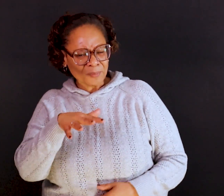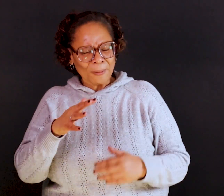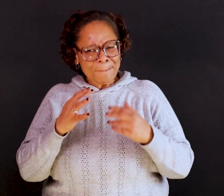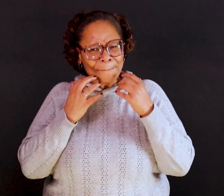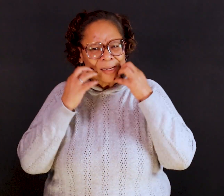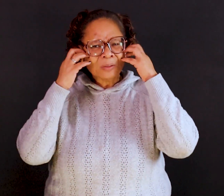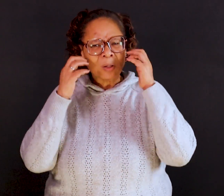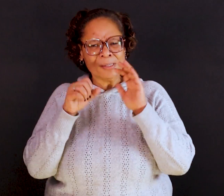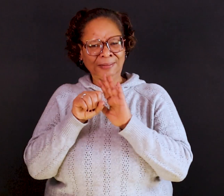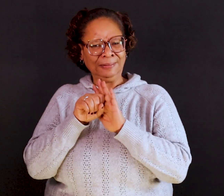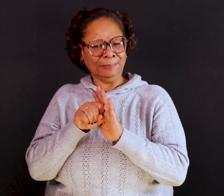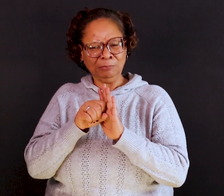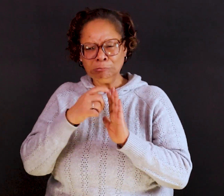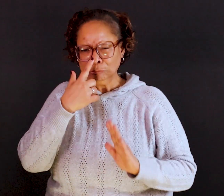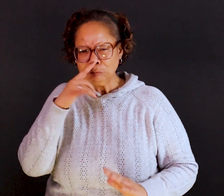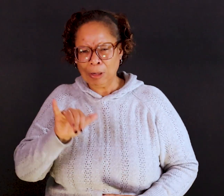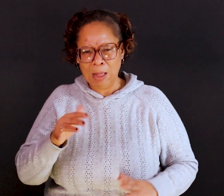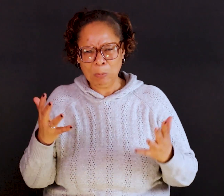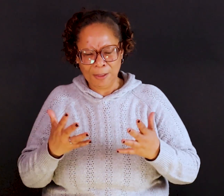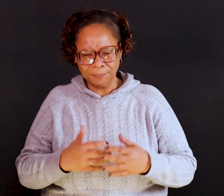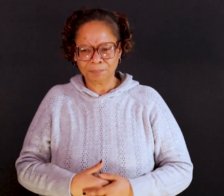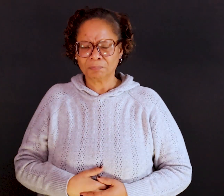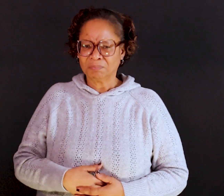What are the symptoms of Measles?